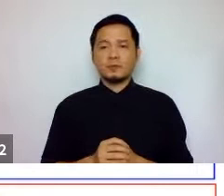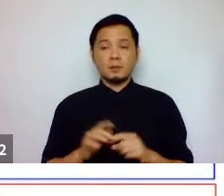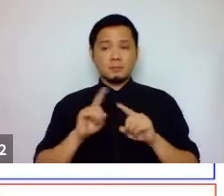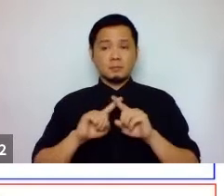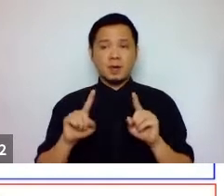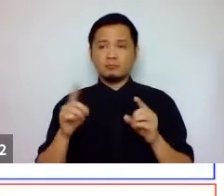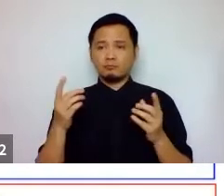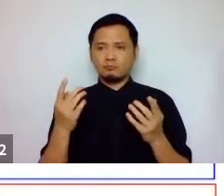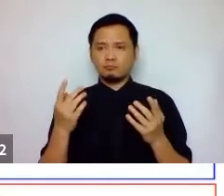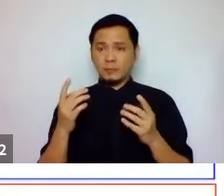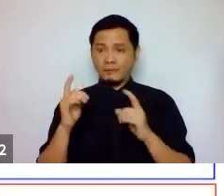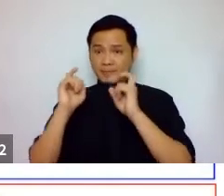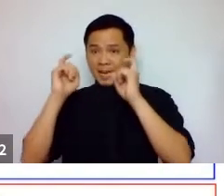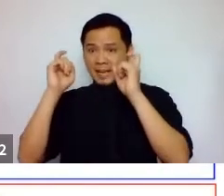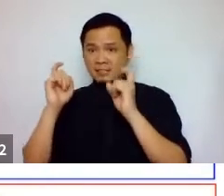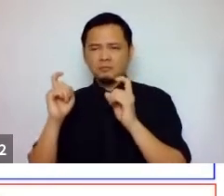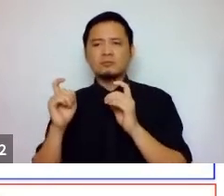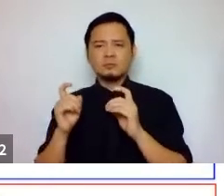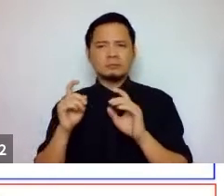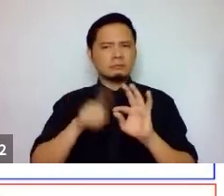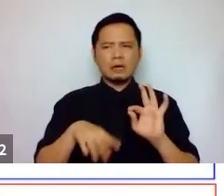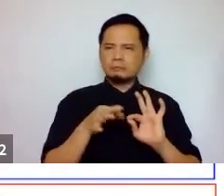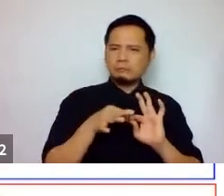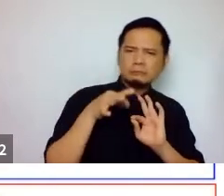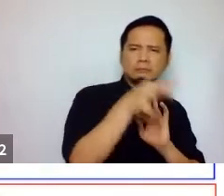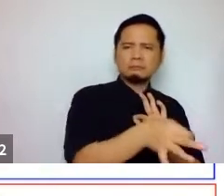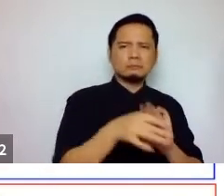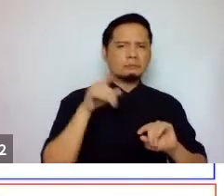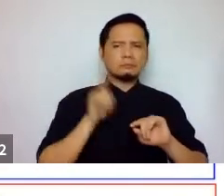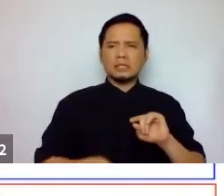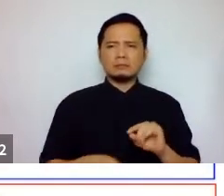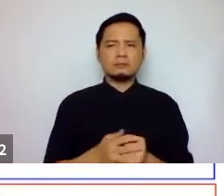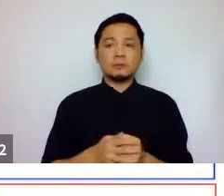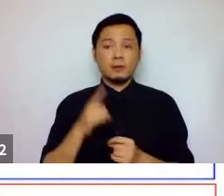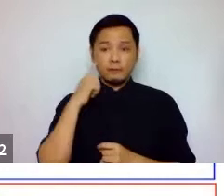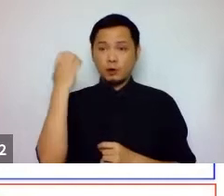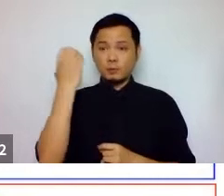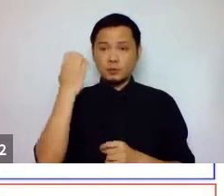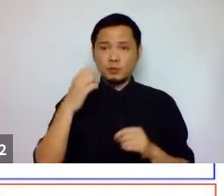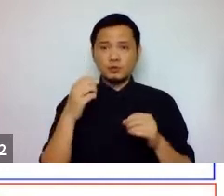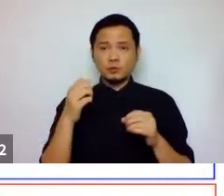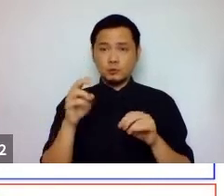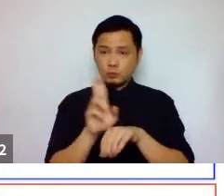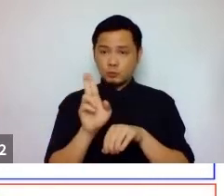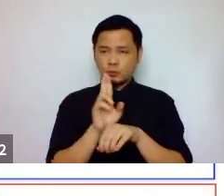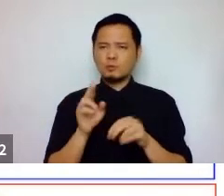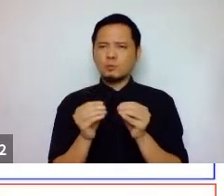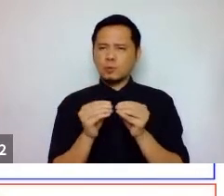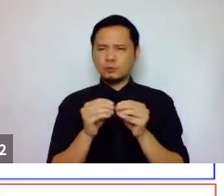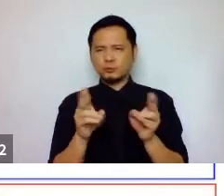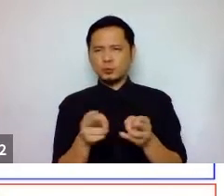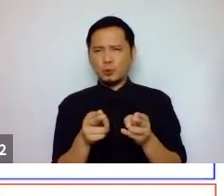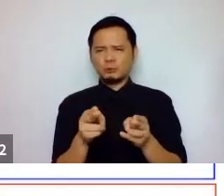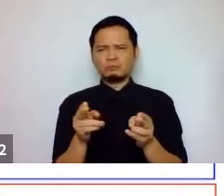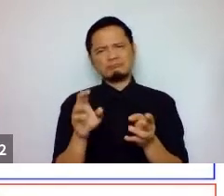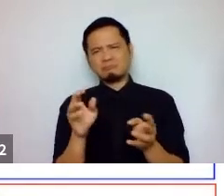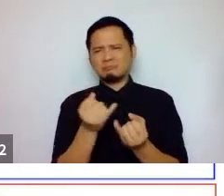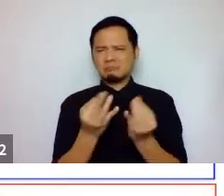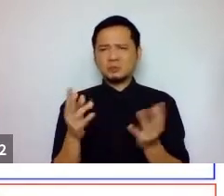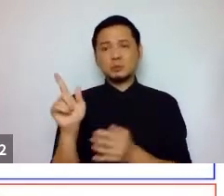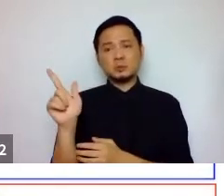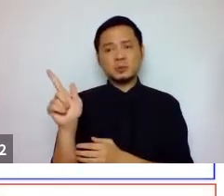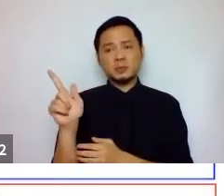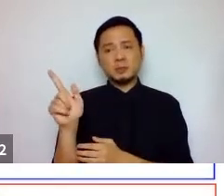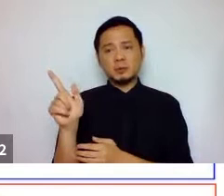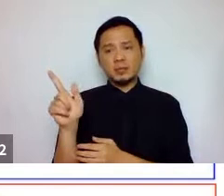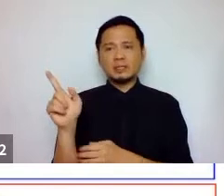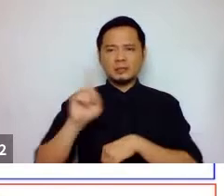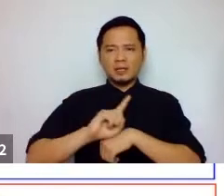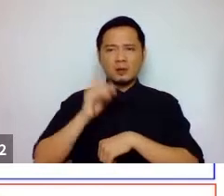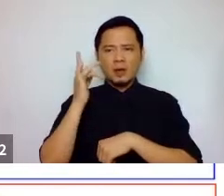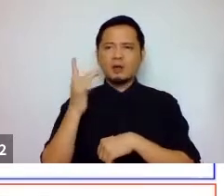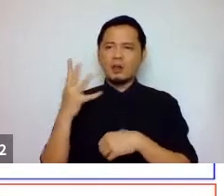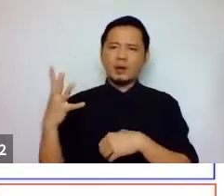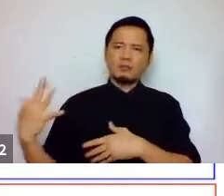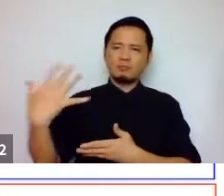We cannot delay the evaluation and for emergency use, we are given a shorter time of 21 days because they already have a lot of data from stringent regulatory authorities.